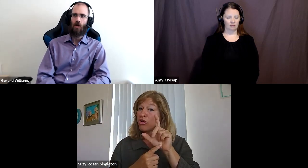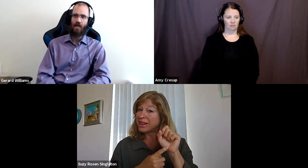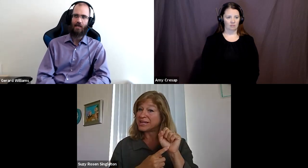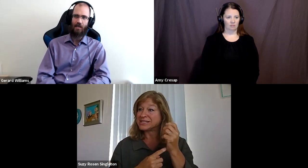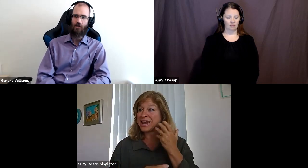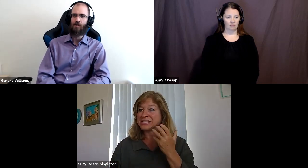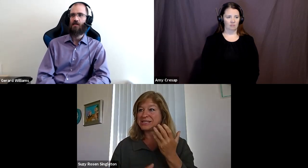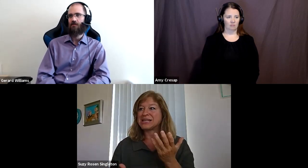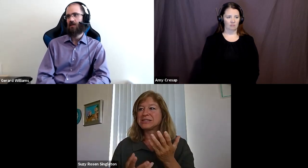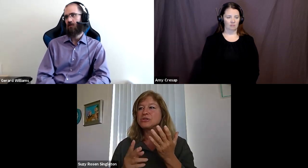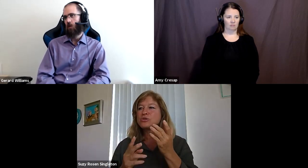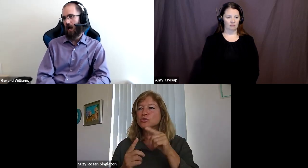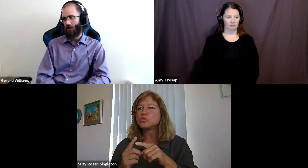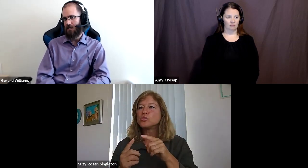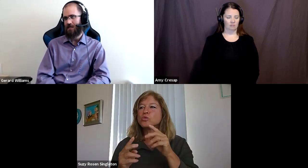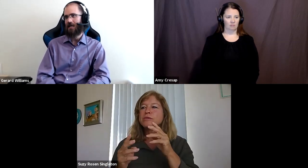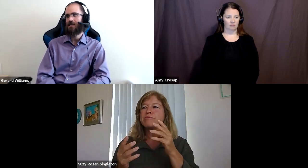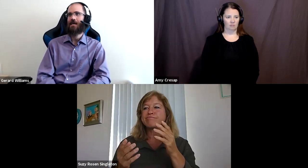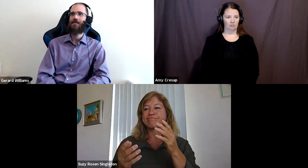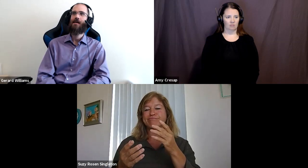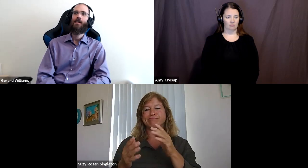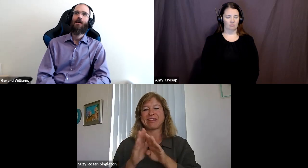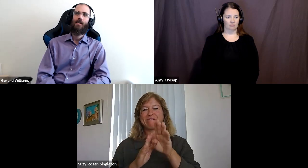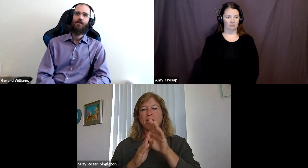market conditions specifically for wireless handsets.